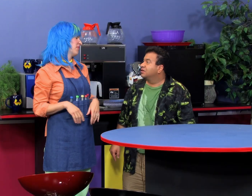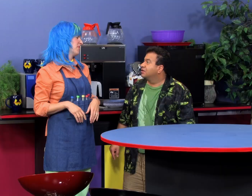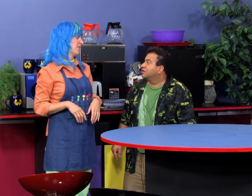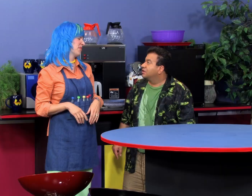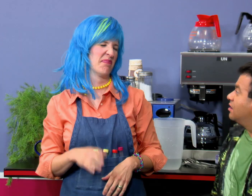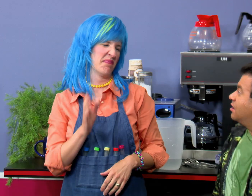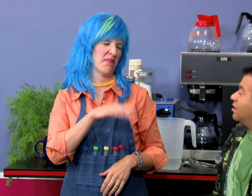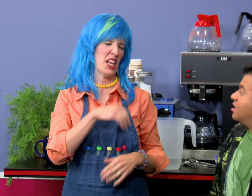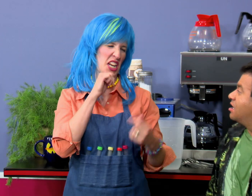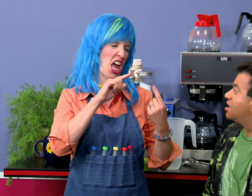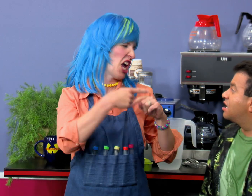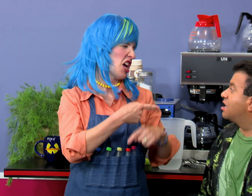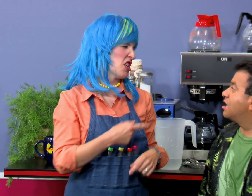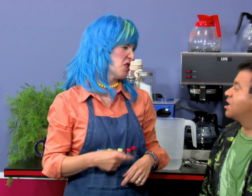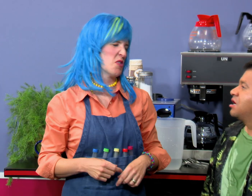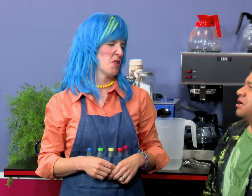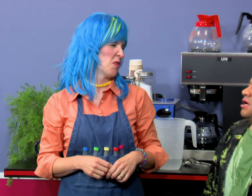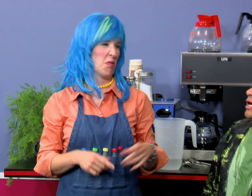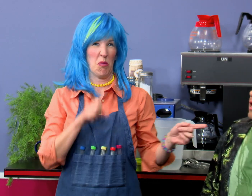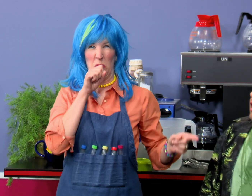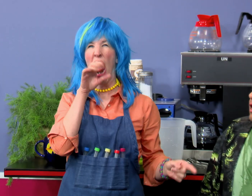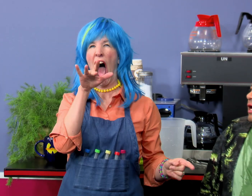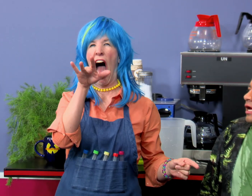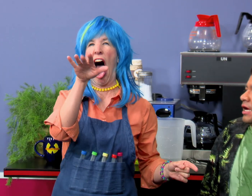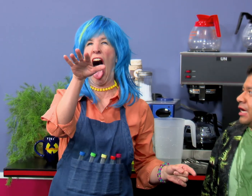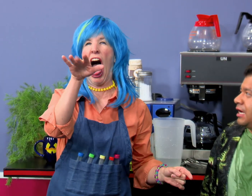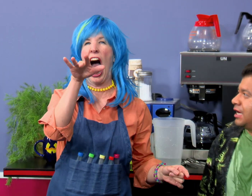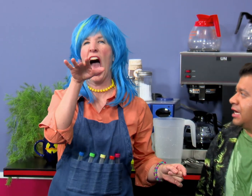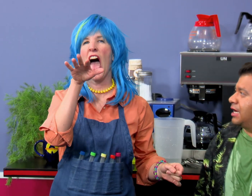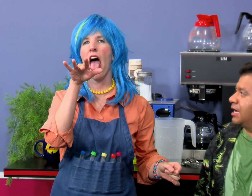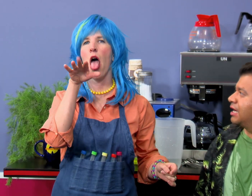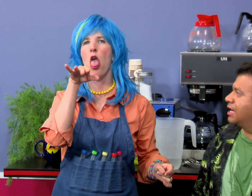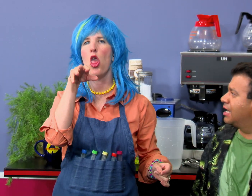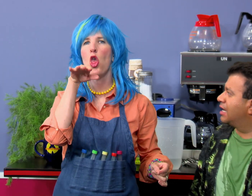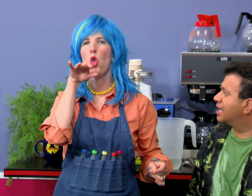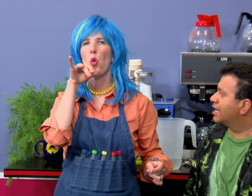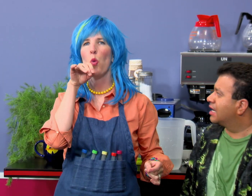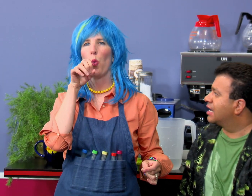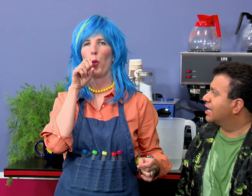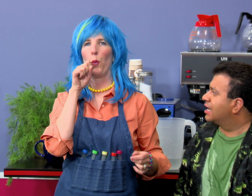WELL, IT WON'T HURT YOU, AND IT SHOULD STOP BURNING SO BADLY